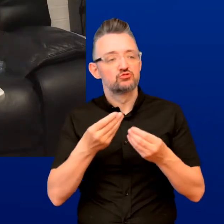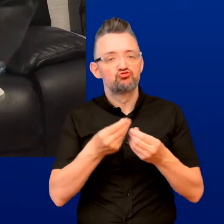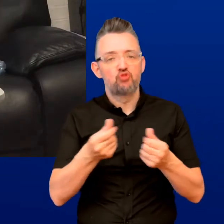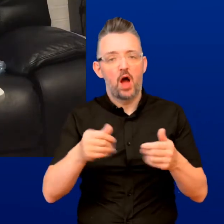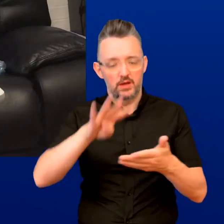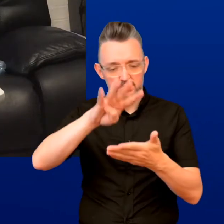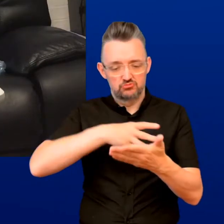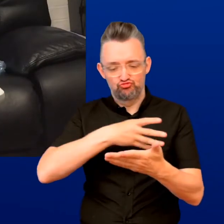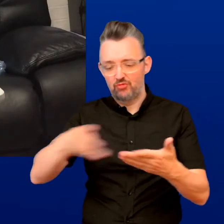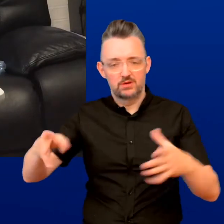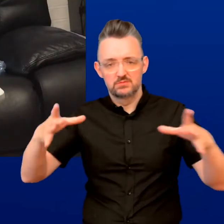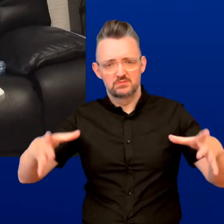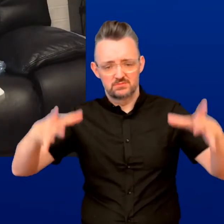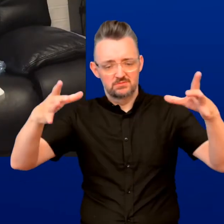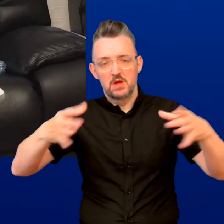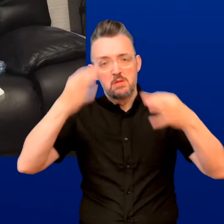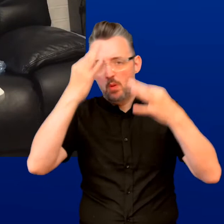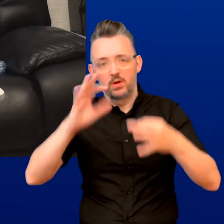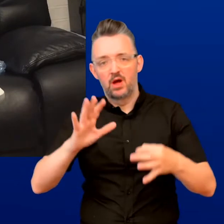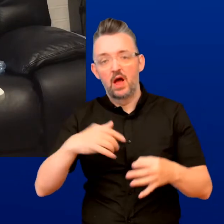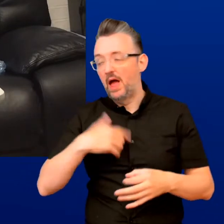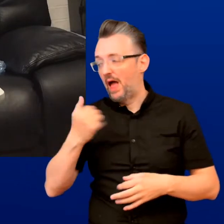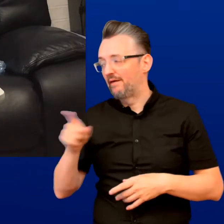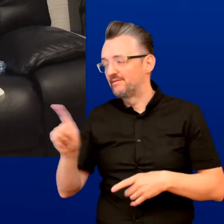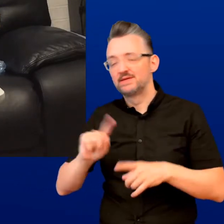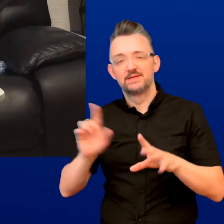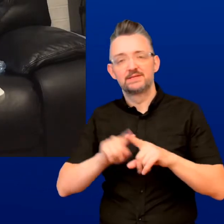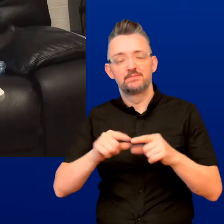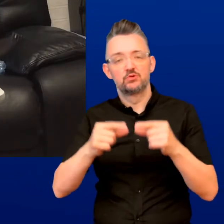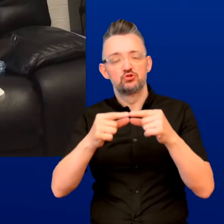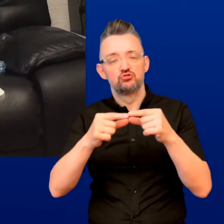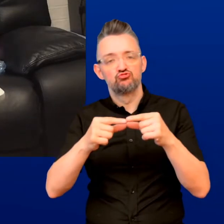one of these kind of chip things that you